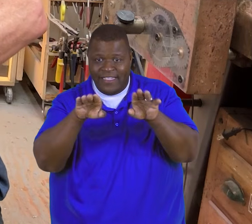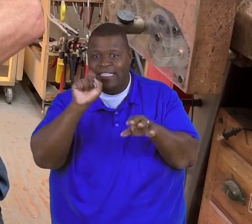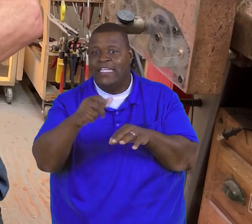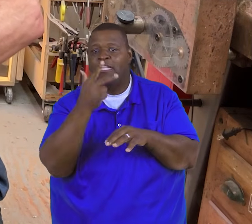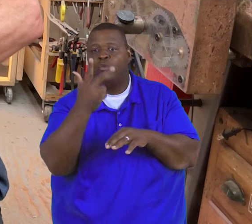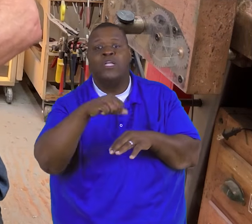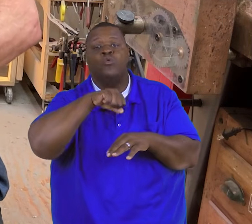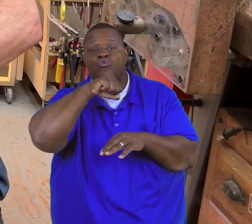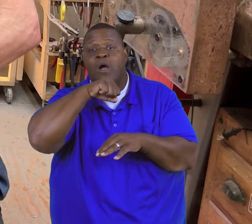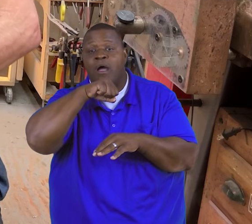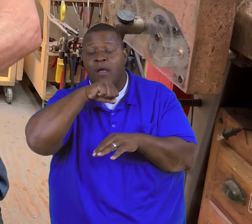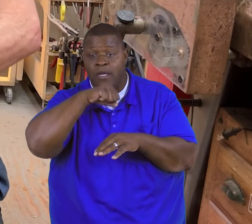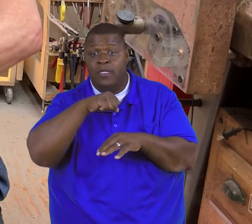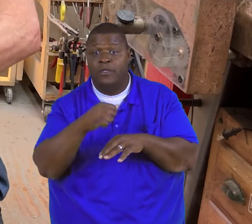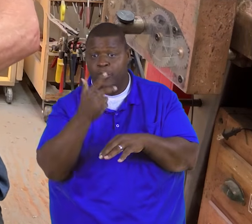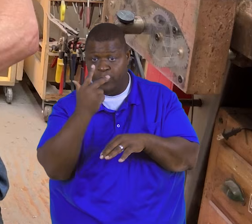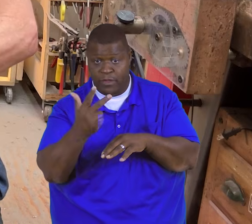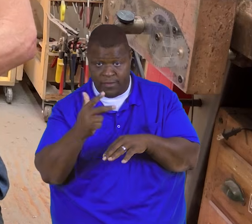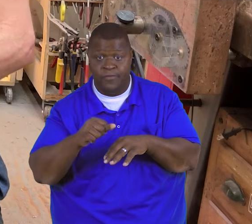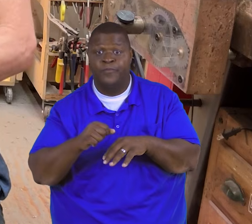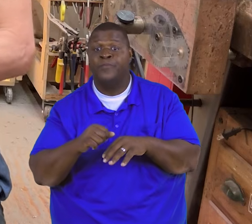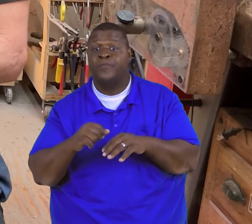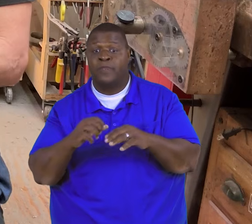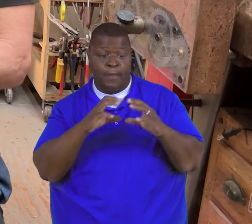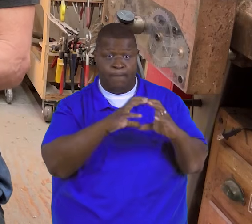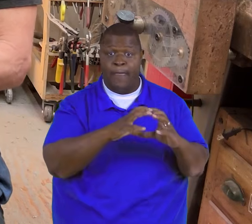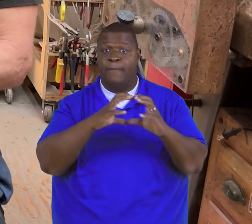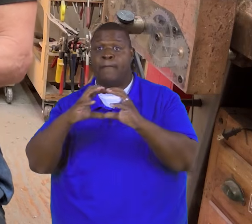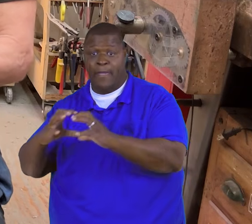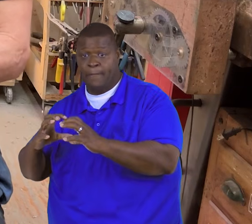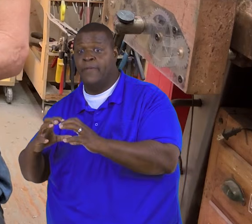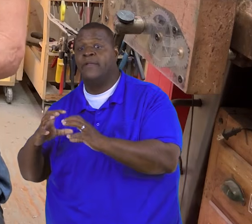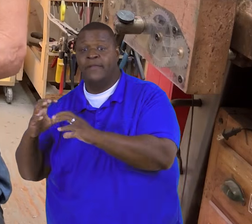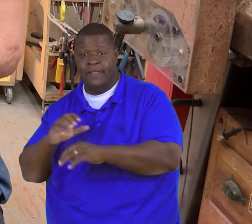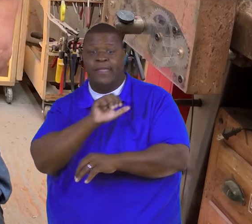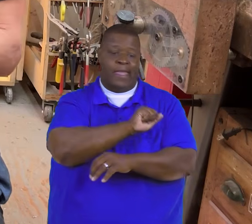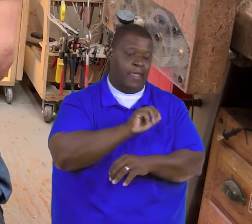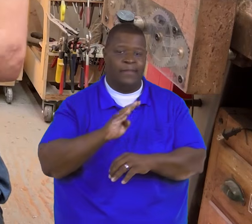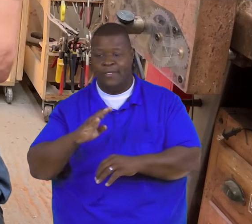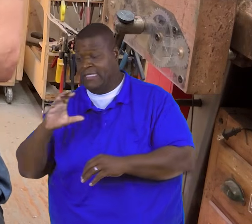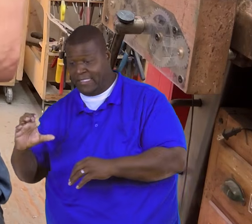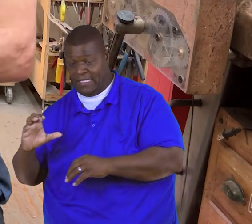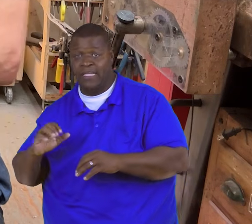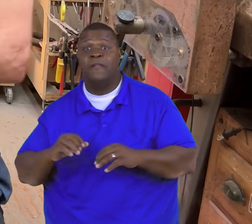you need three rocks. You wanna make a perfectly flat rock, you start with three rocks, A, B, and C.